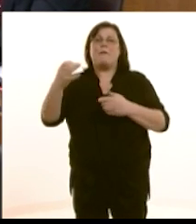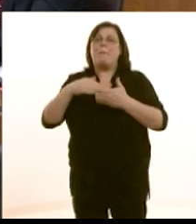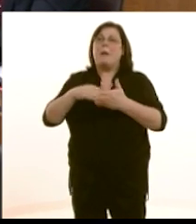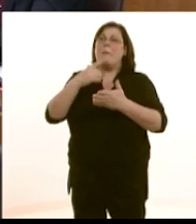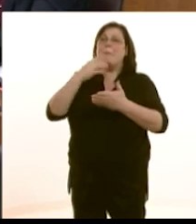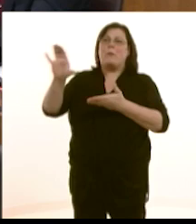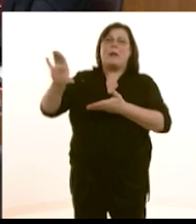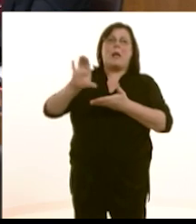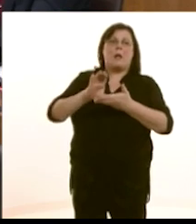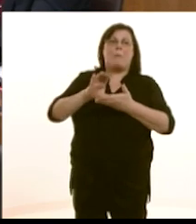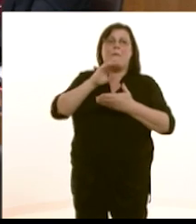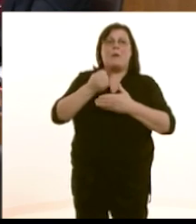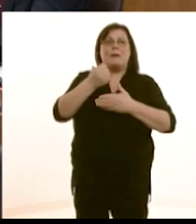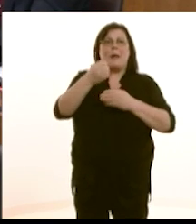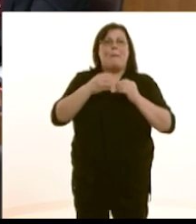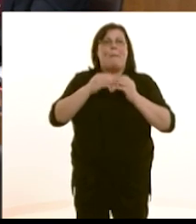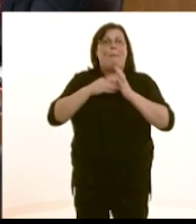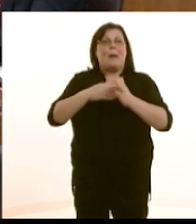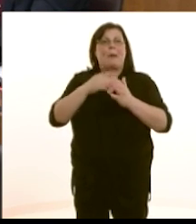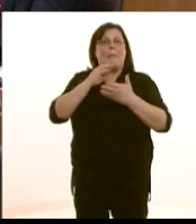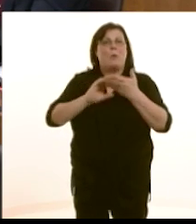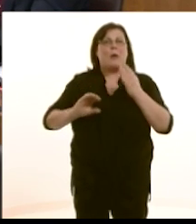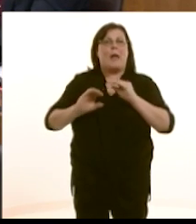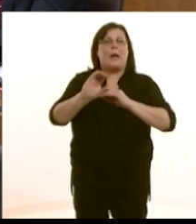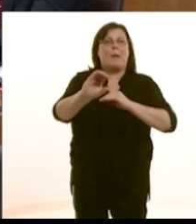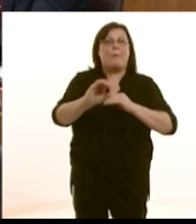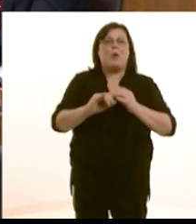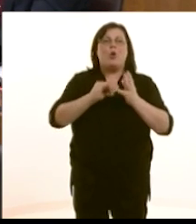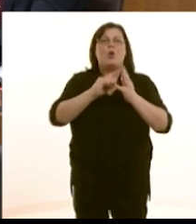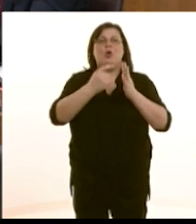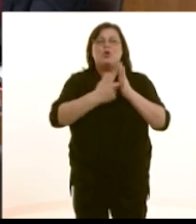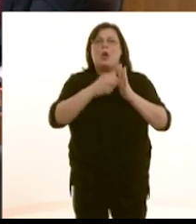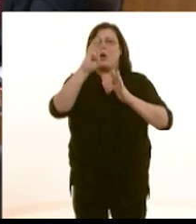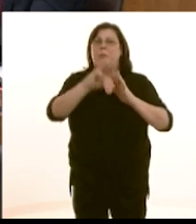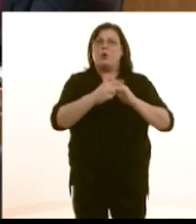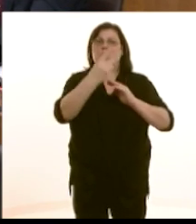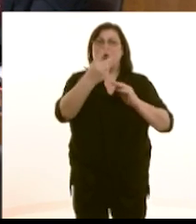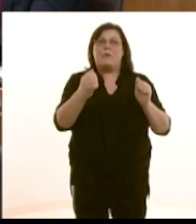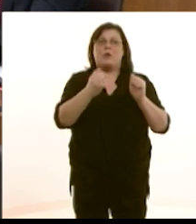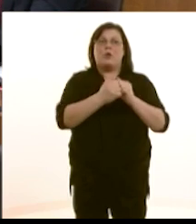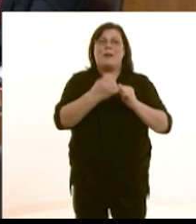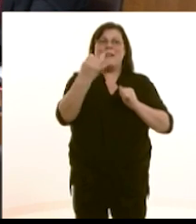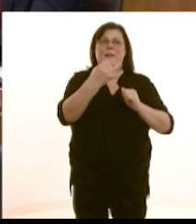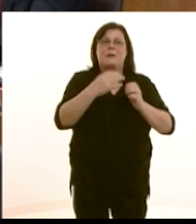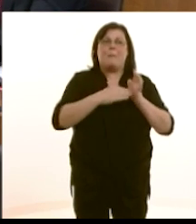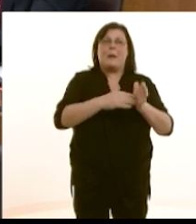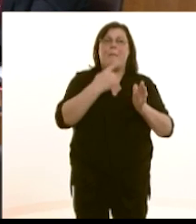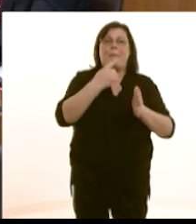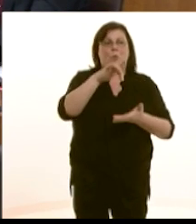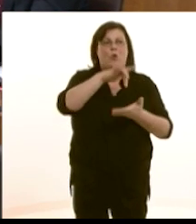for a £10 million input. SÍr Cymru II has secured £17 million from COFUND, plus £39